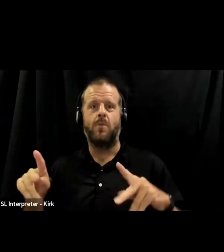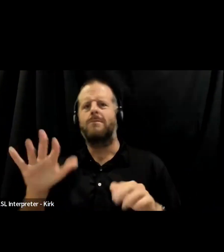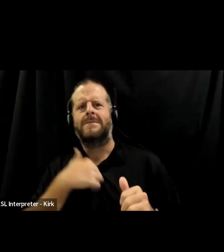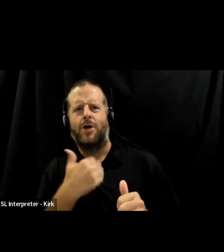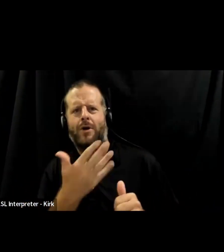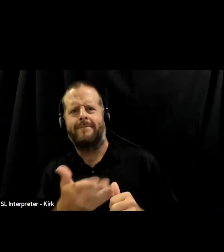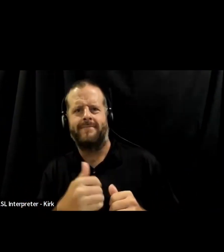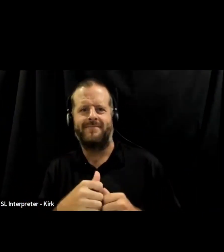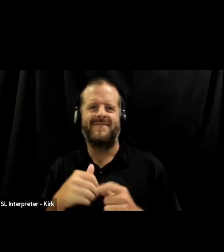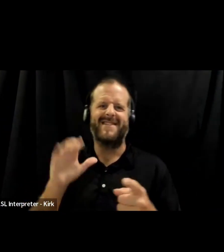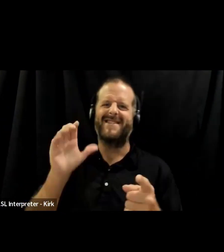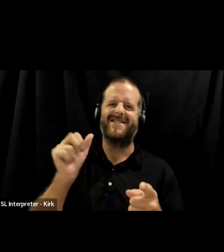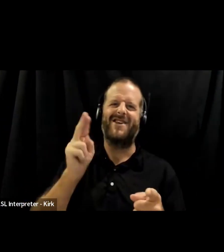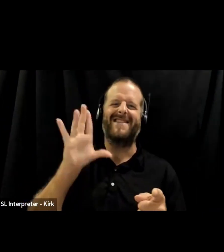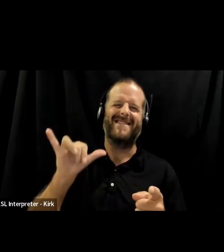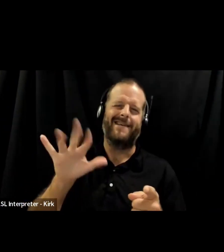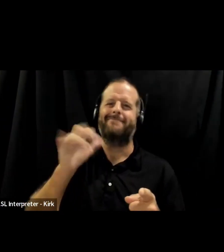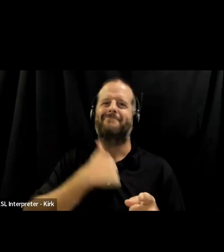Hi, this is Chancey.